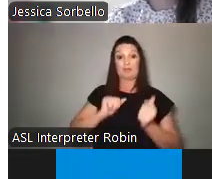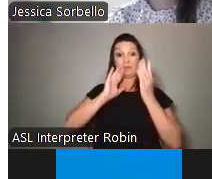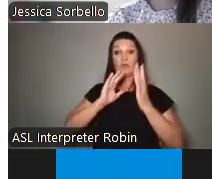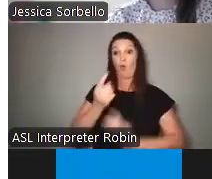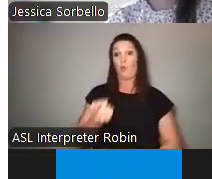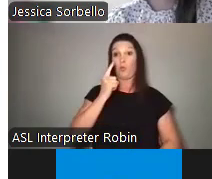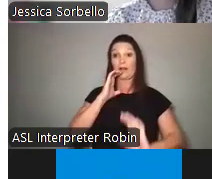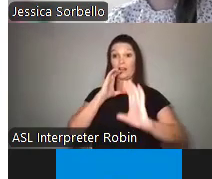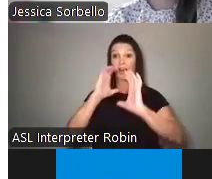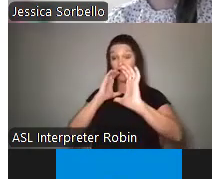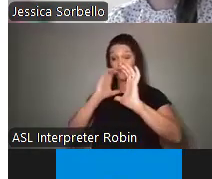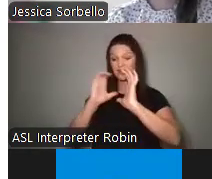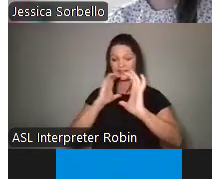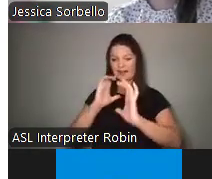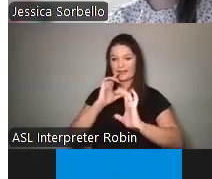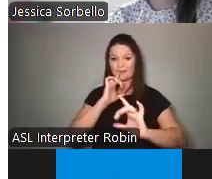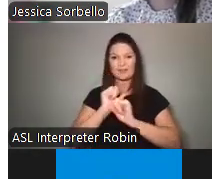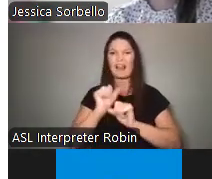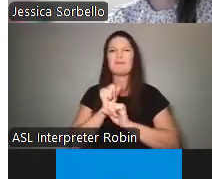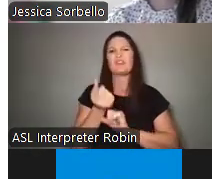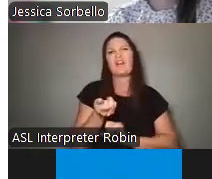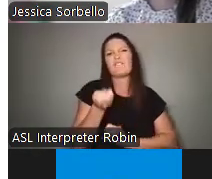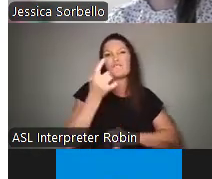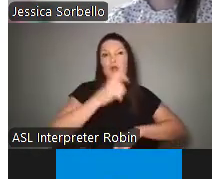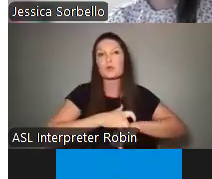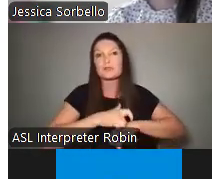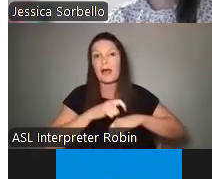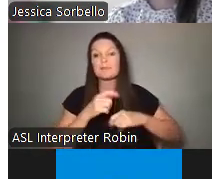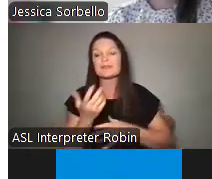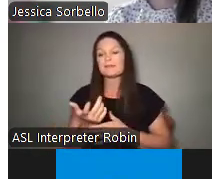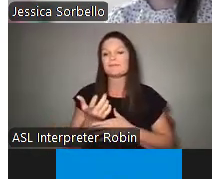specialist using these kits